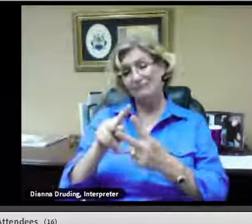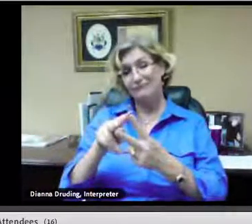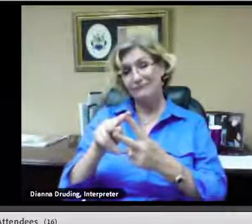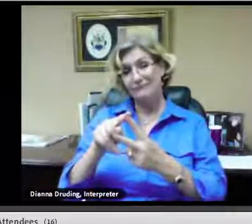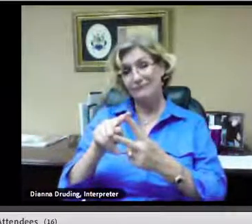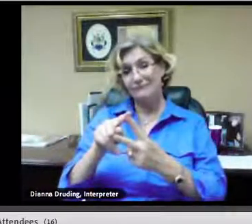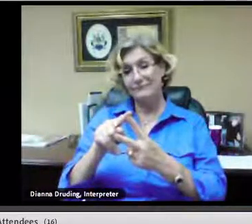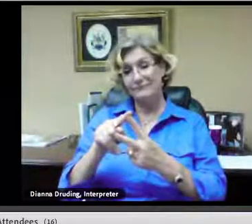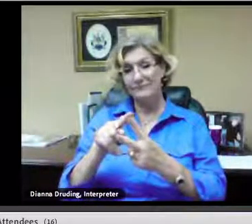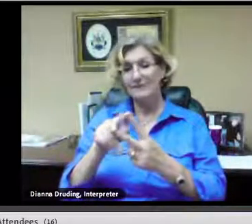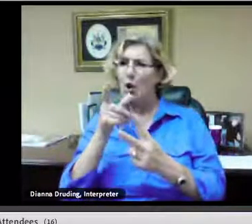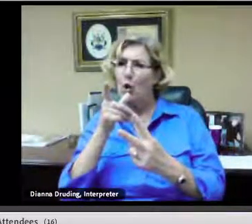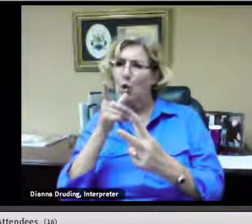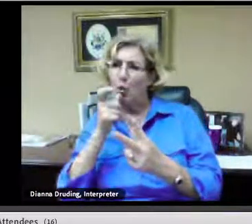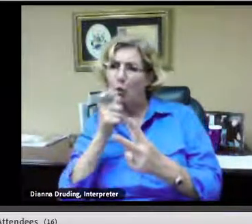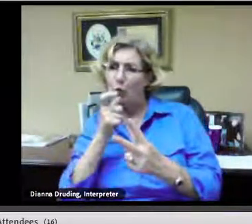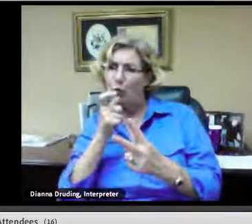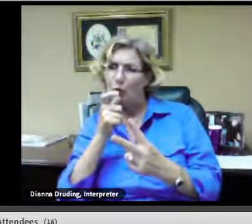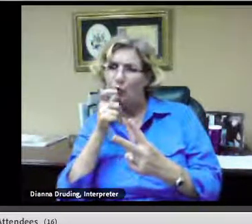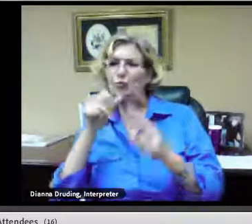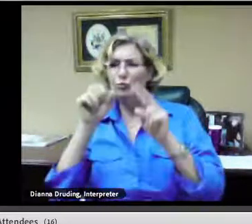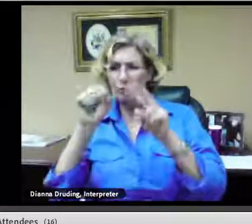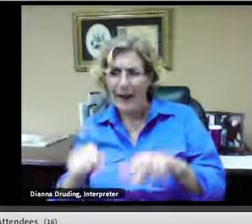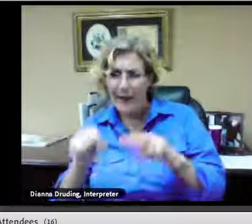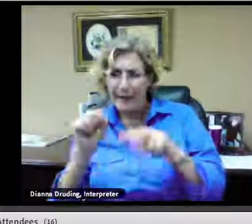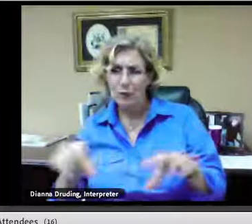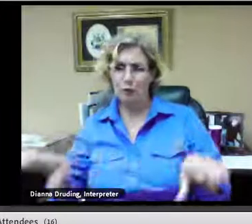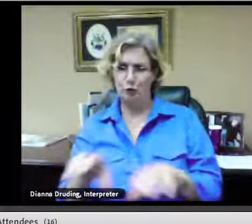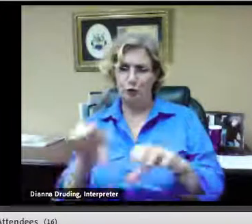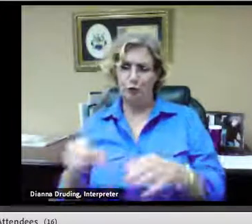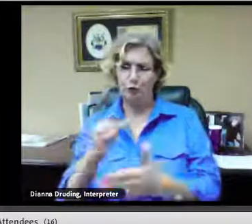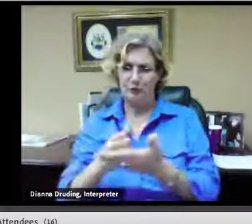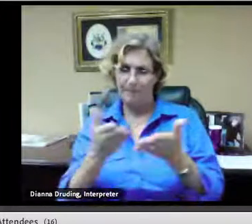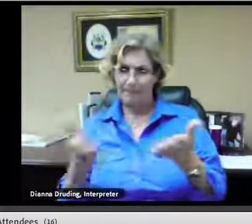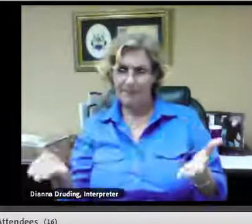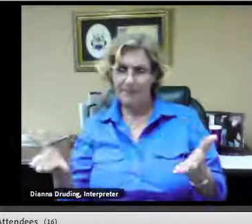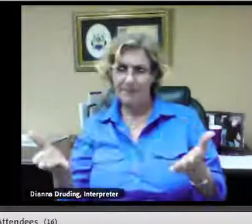Who is able to do something? Who is not? You know, the list can go on and on.